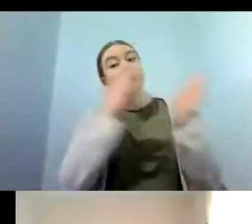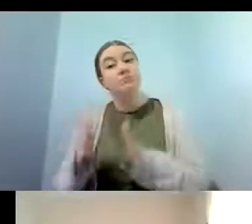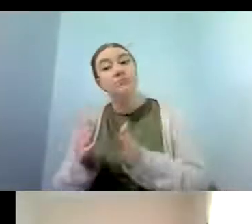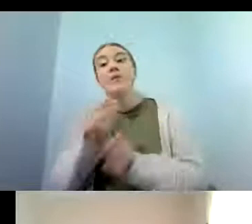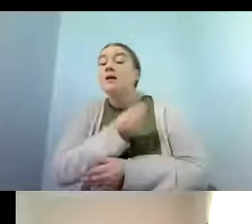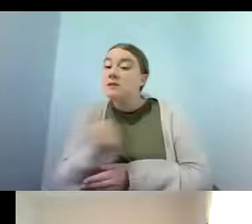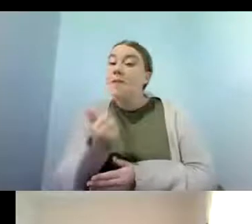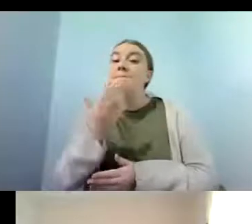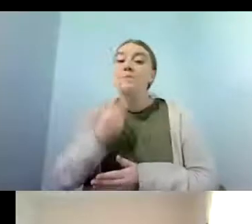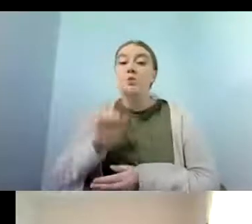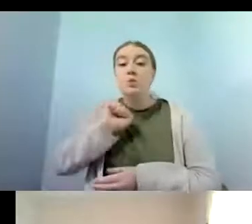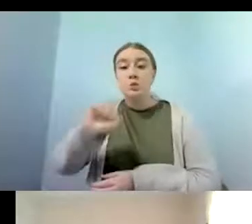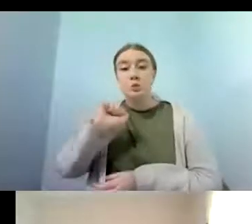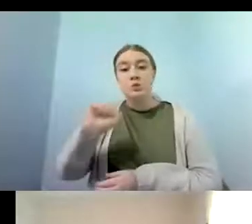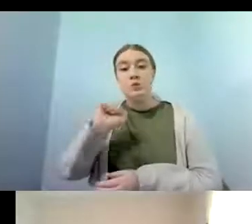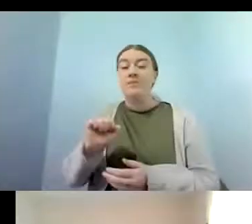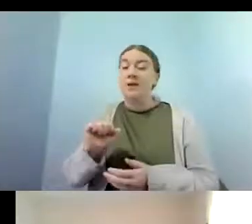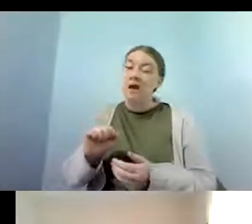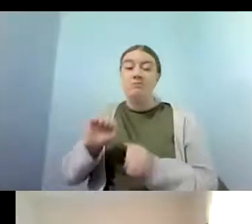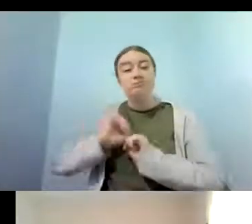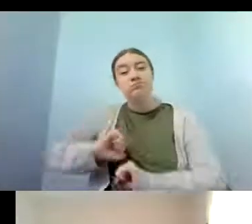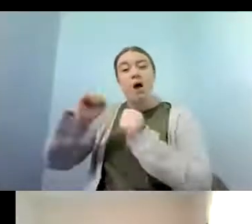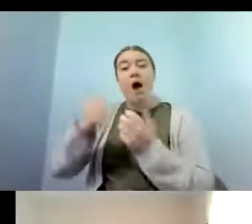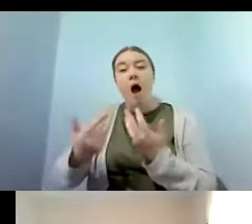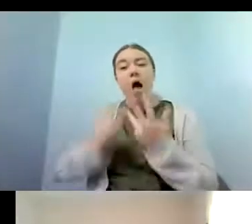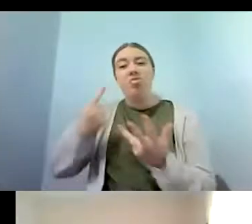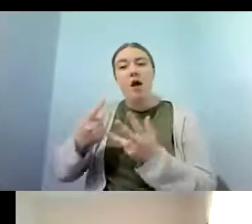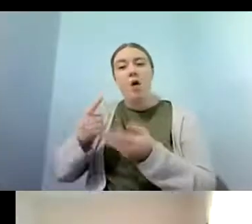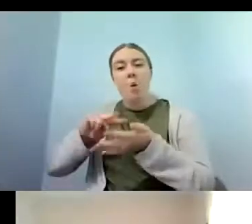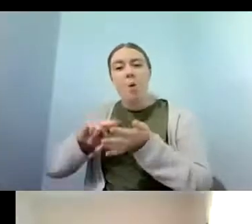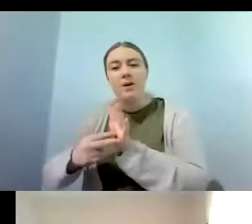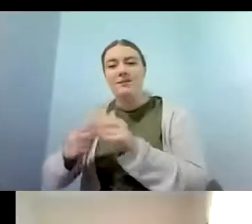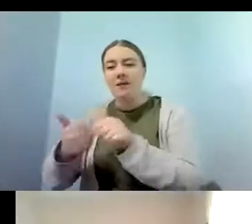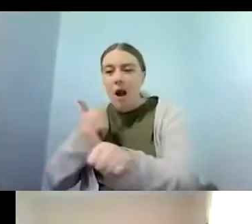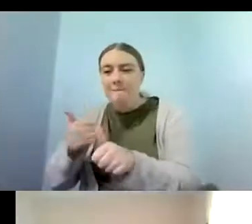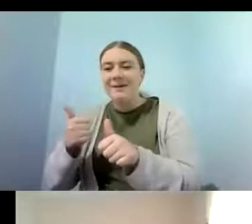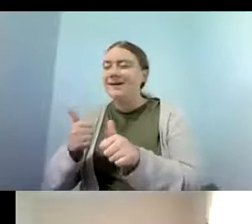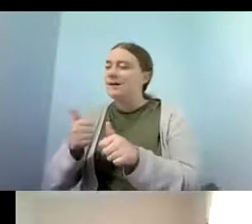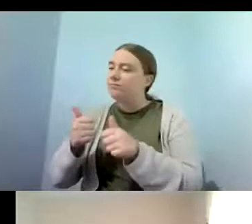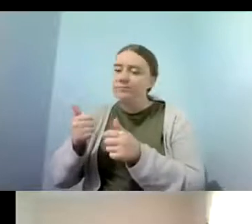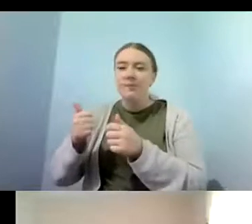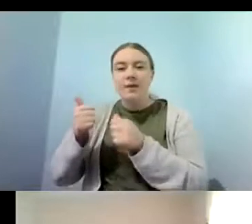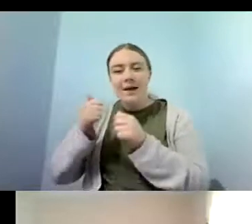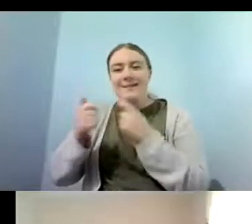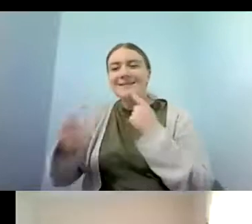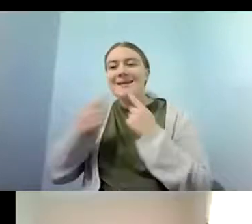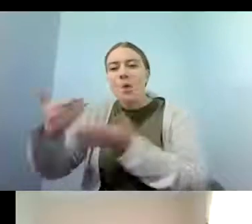use um third-party websites specifically designed for data collection to host their entry forms